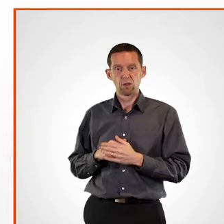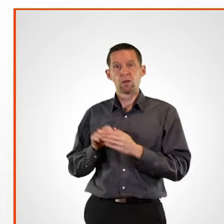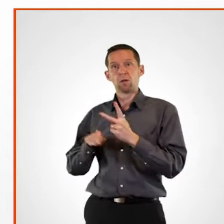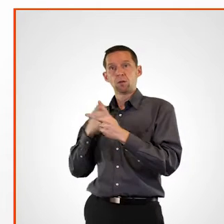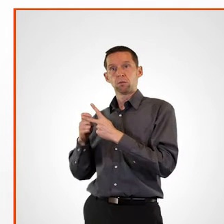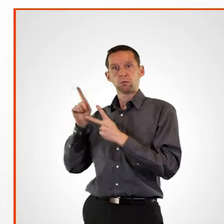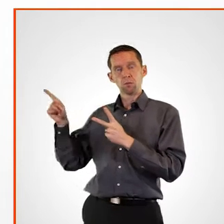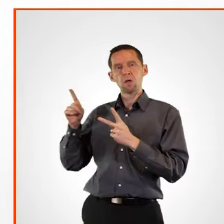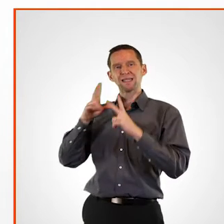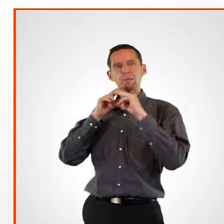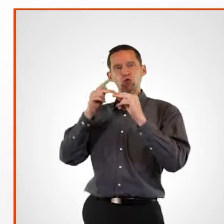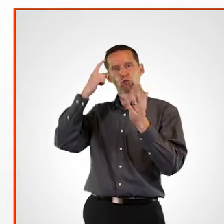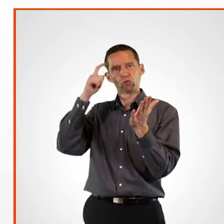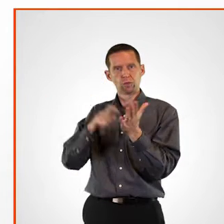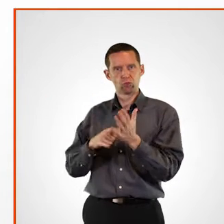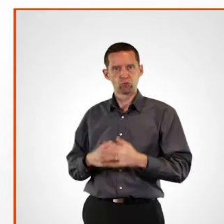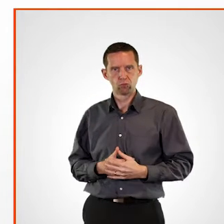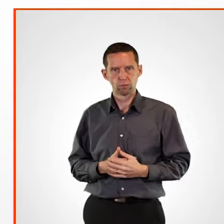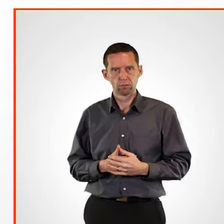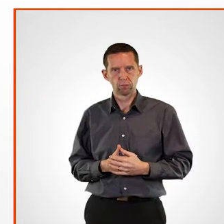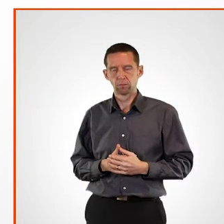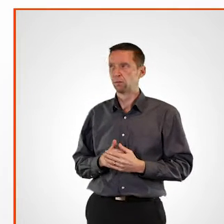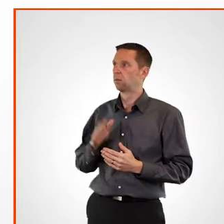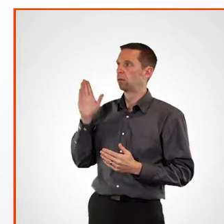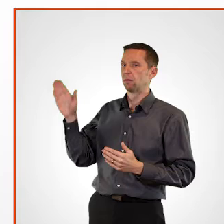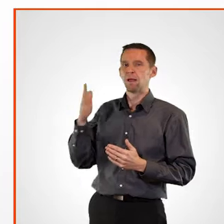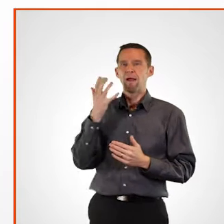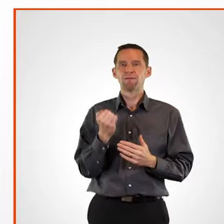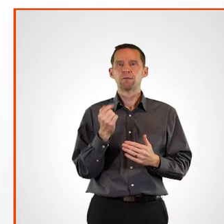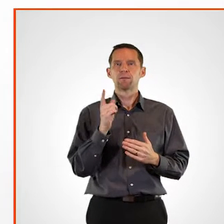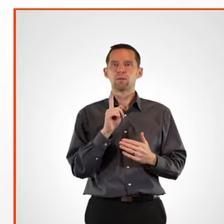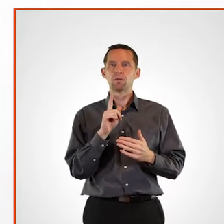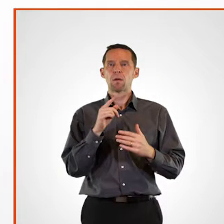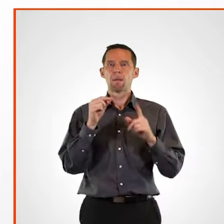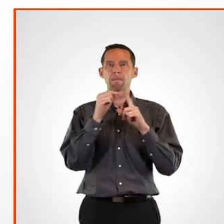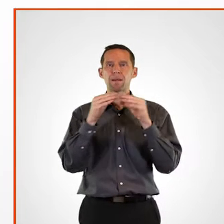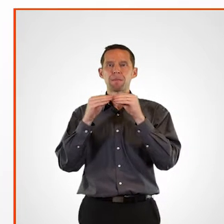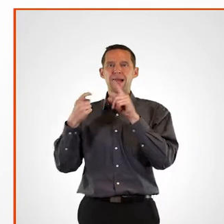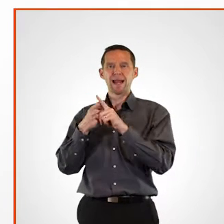Let's move on to speech recognition. In speech recognition, we did the PBK, Phonetically Balanced Kindergarten words,